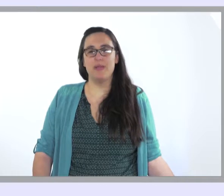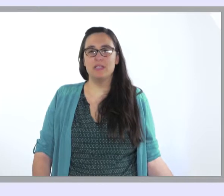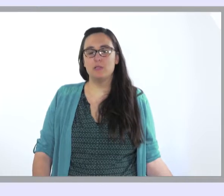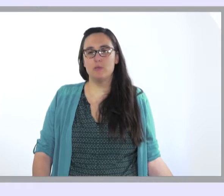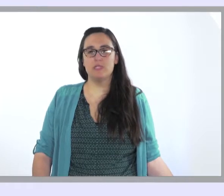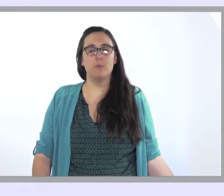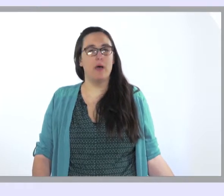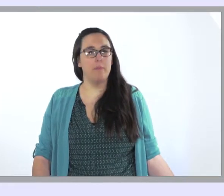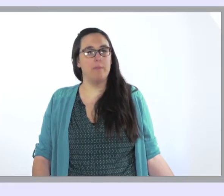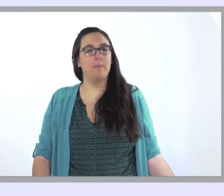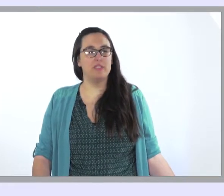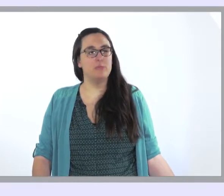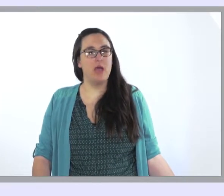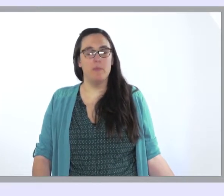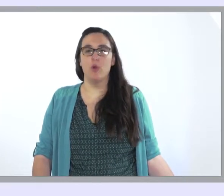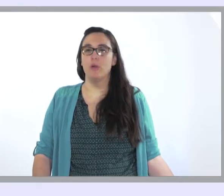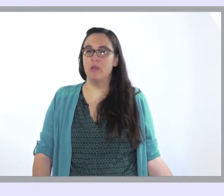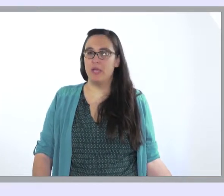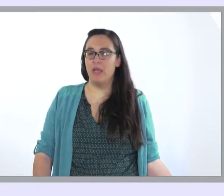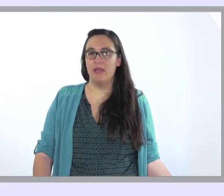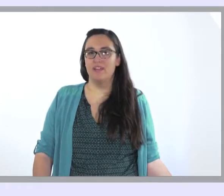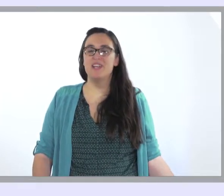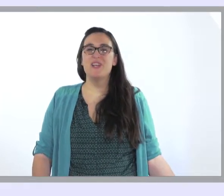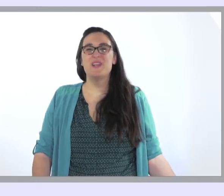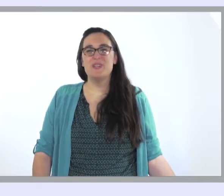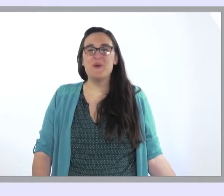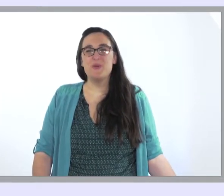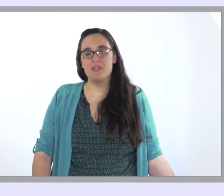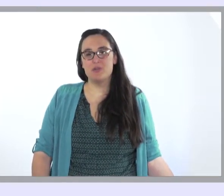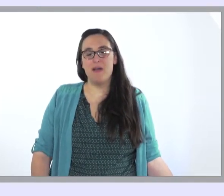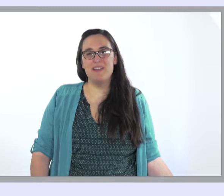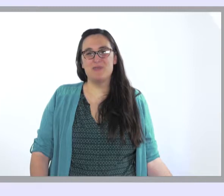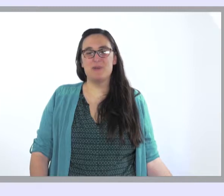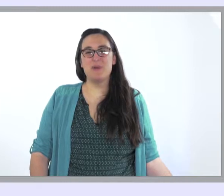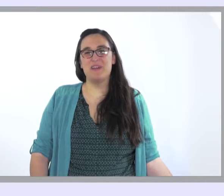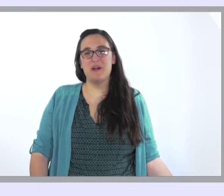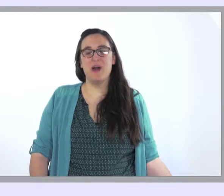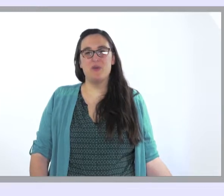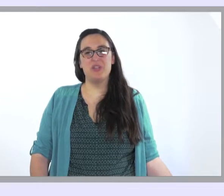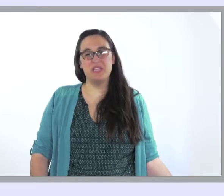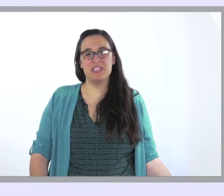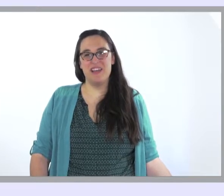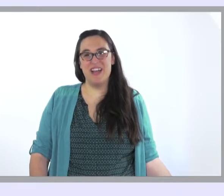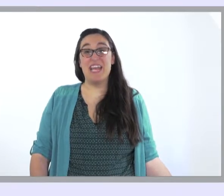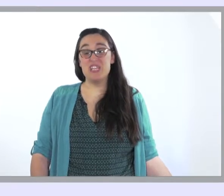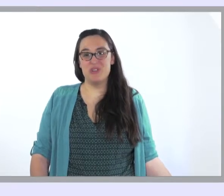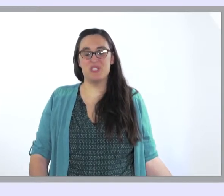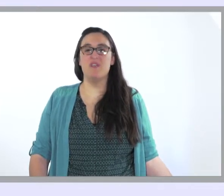or is it closer to a pantomime or mimicking? We will try to talk about these issues